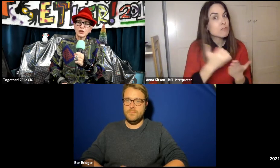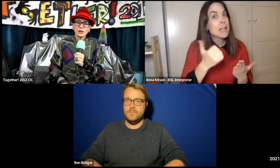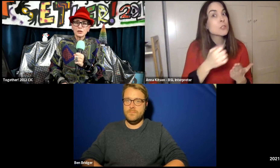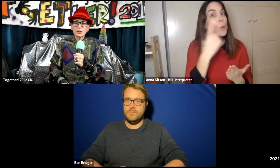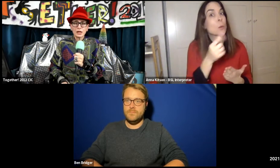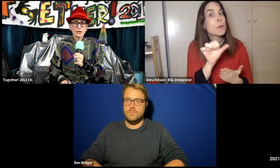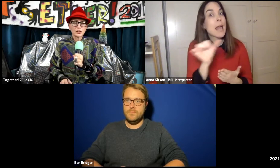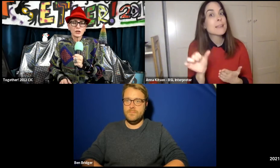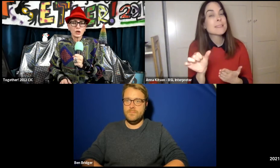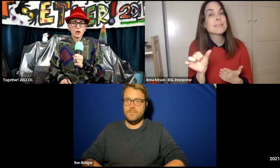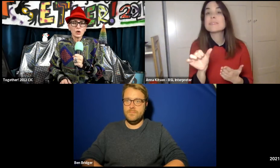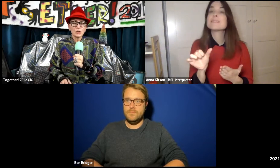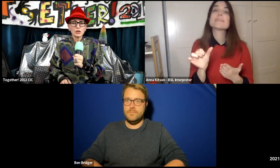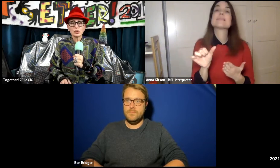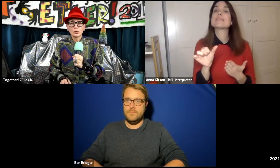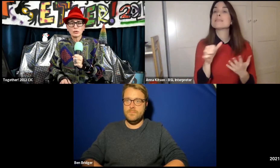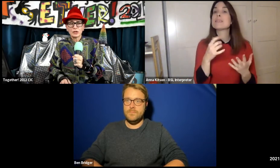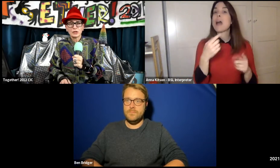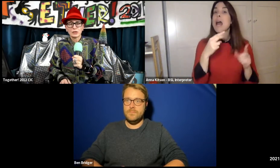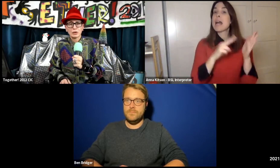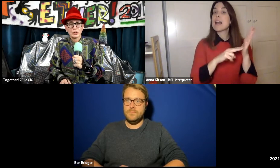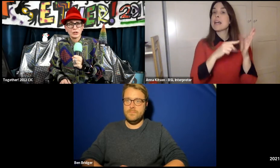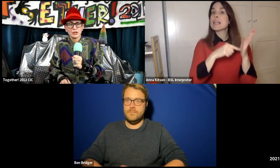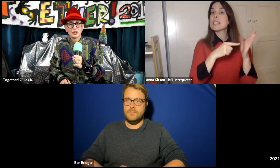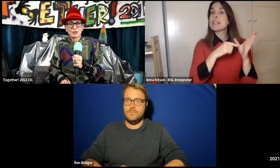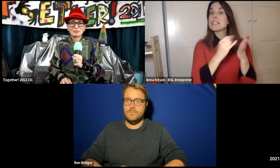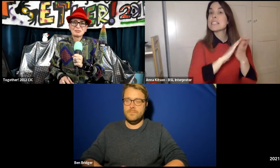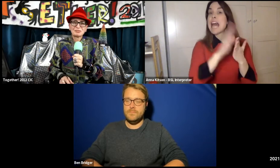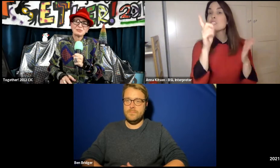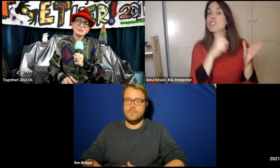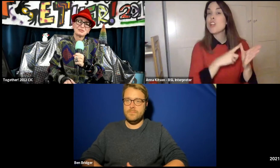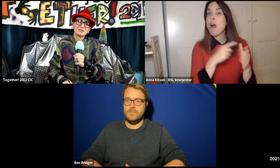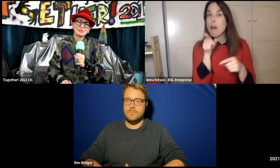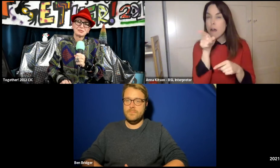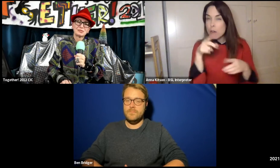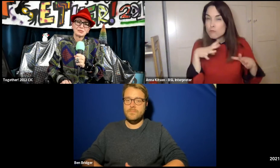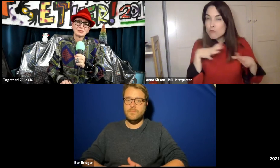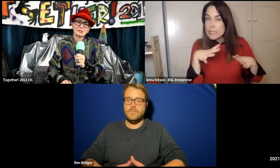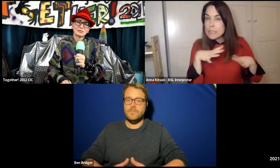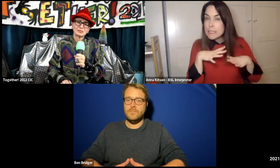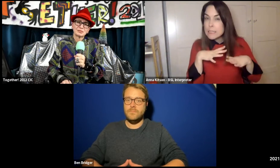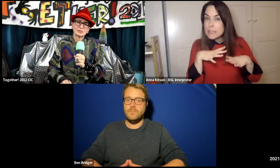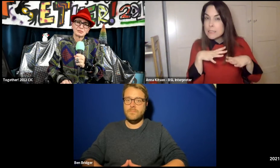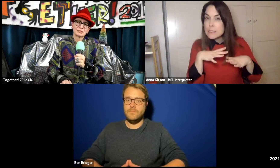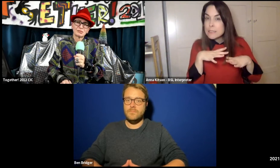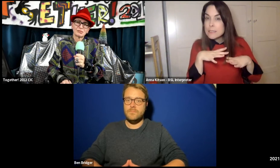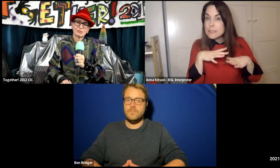Natasha, are you ready to read?